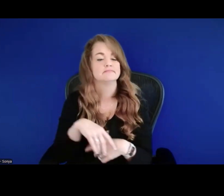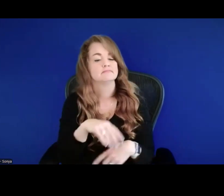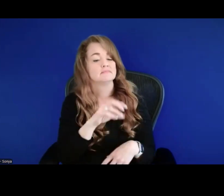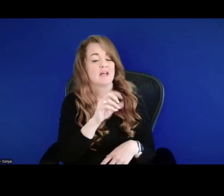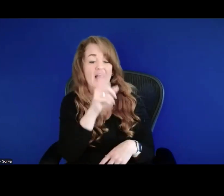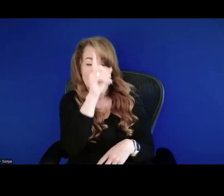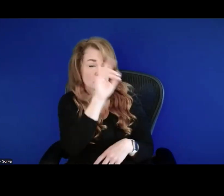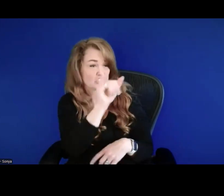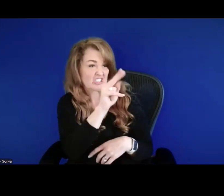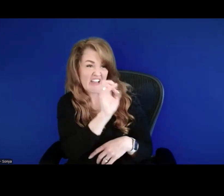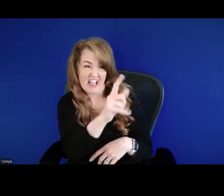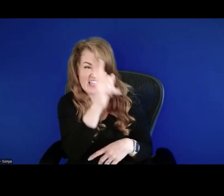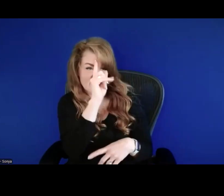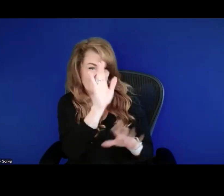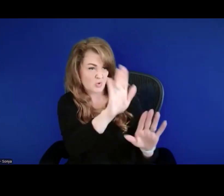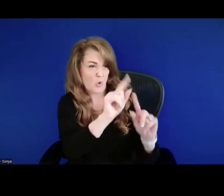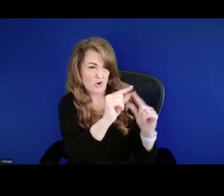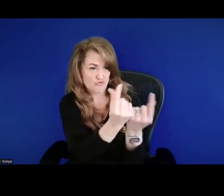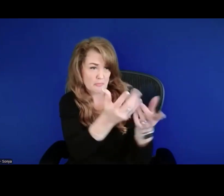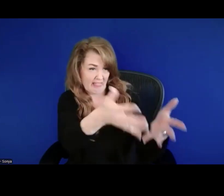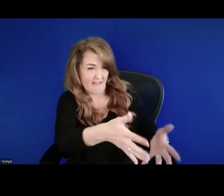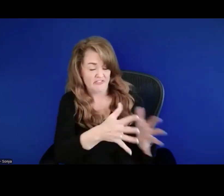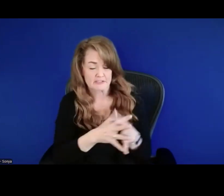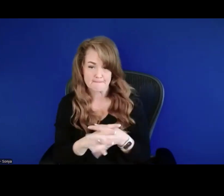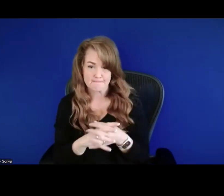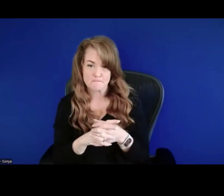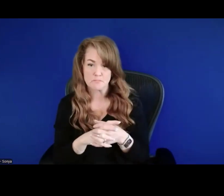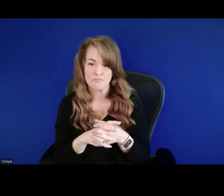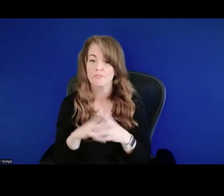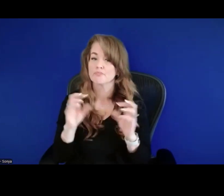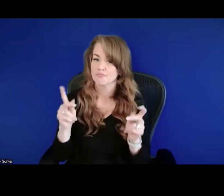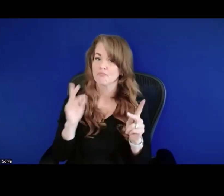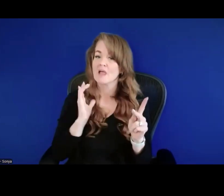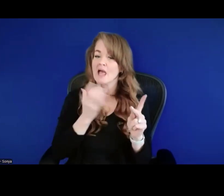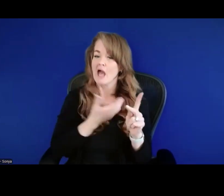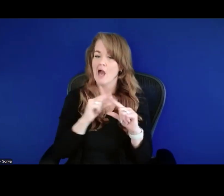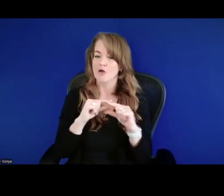Janel Preston: Okay, not shared. So our group and a lot of things